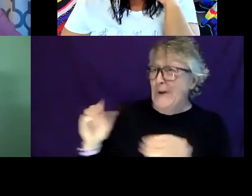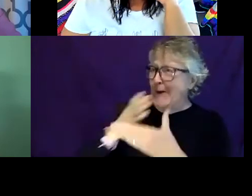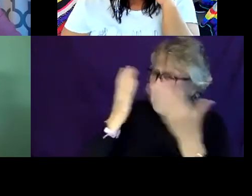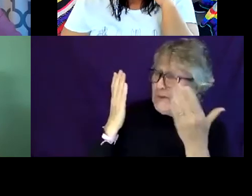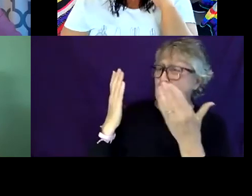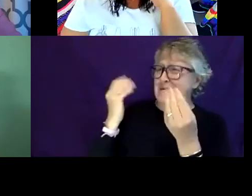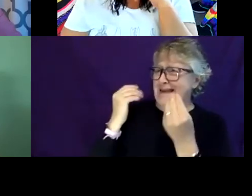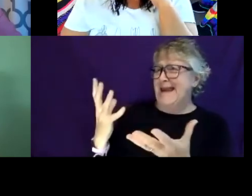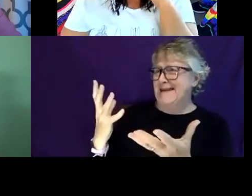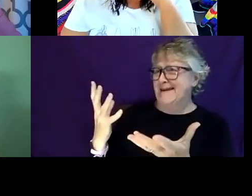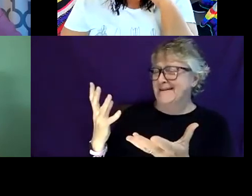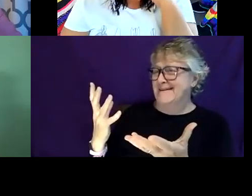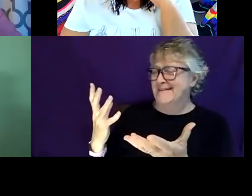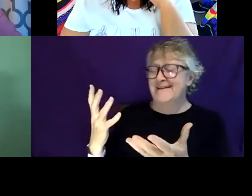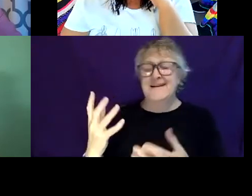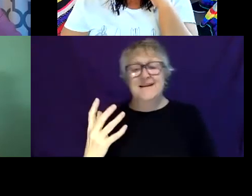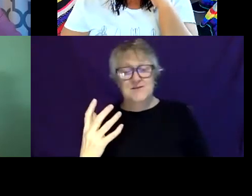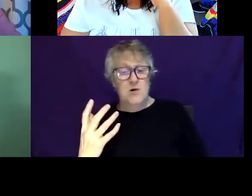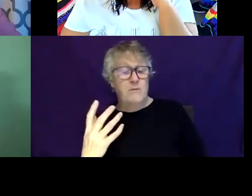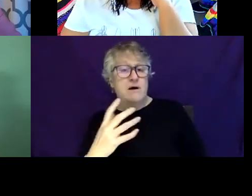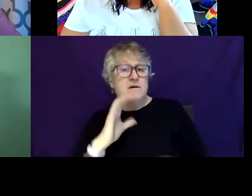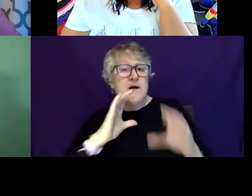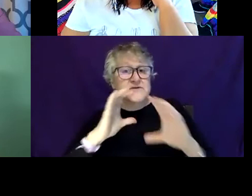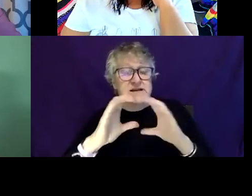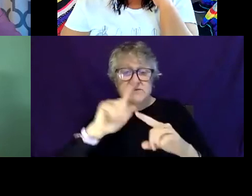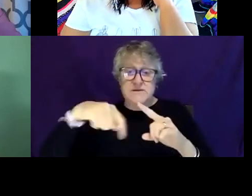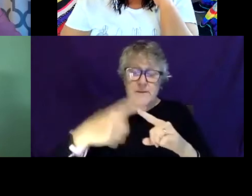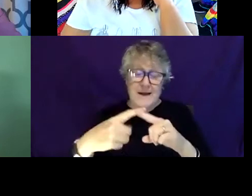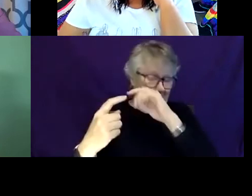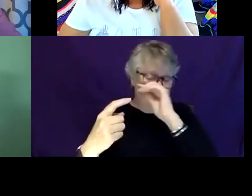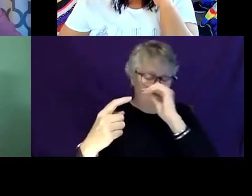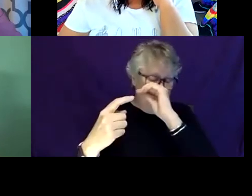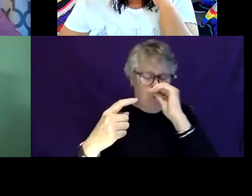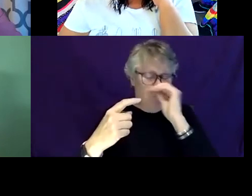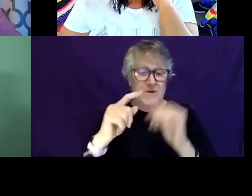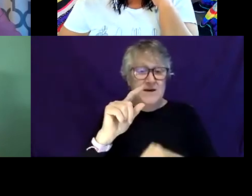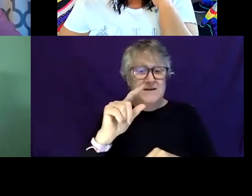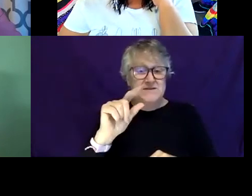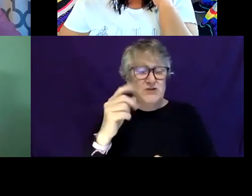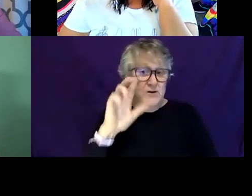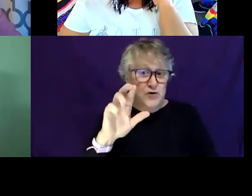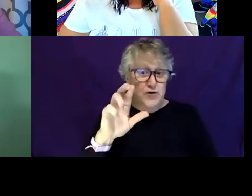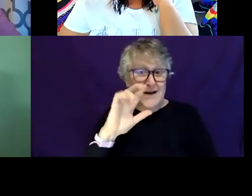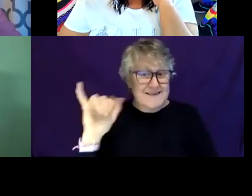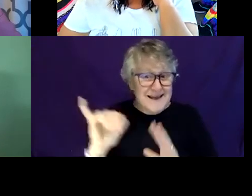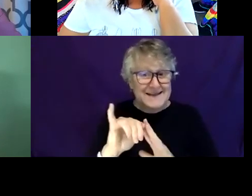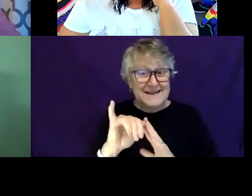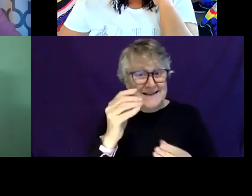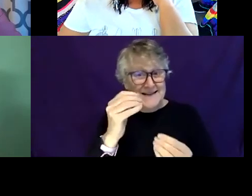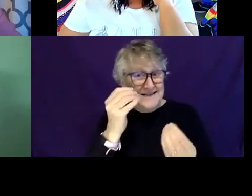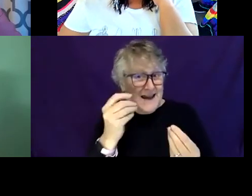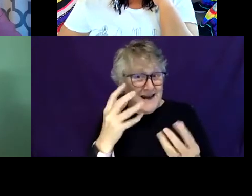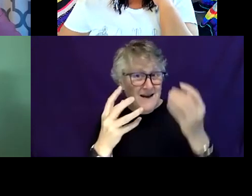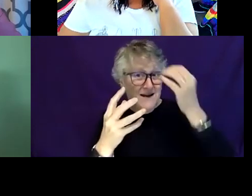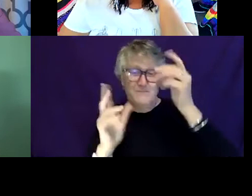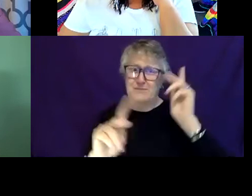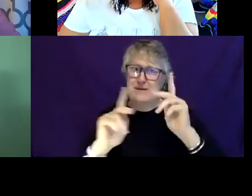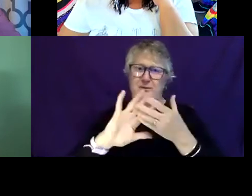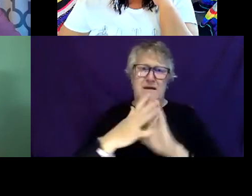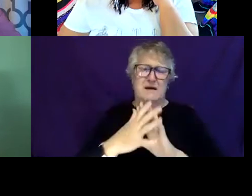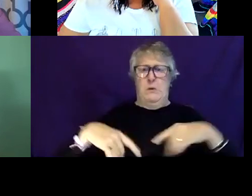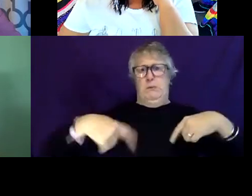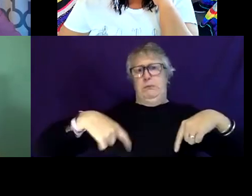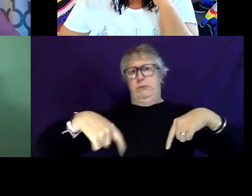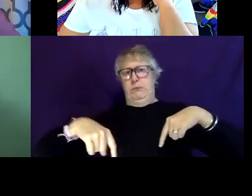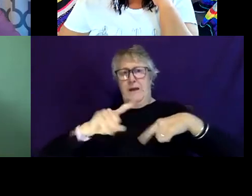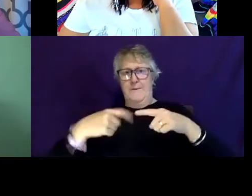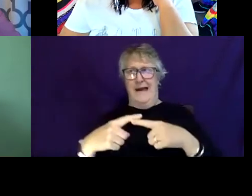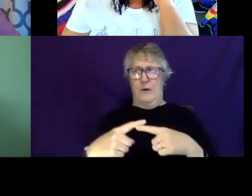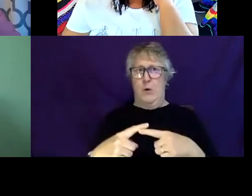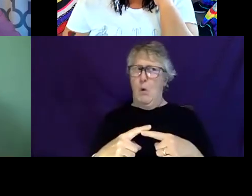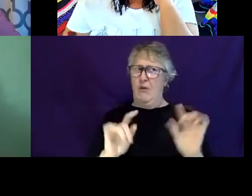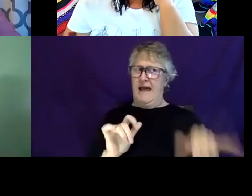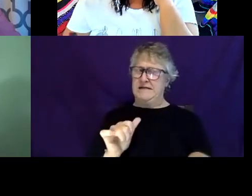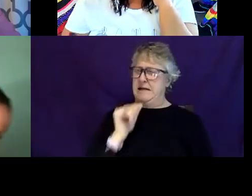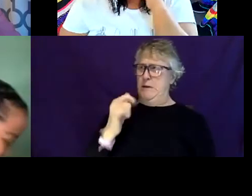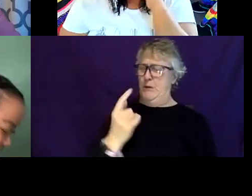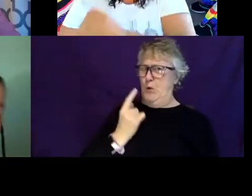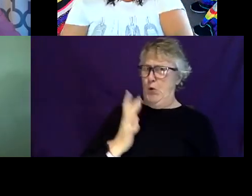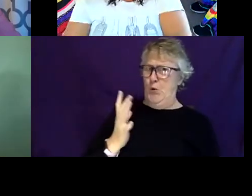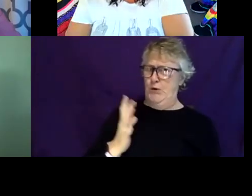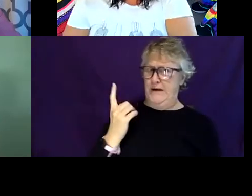Or, often in our conversations around sexual orientation and gender identity data, folks get very nervous about, you know, well, these are inappropriate questions for us to ask or not,